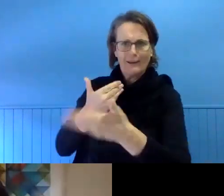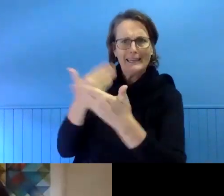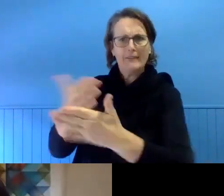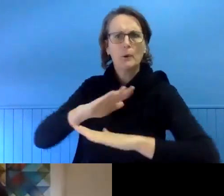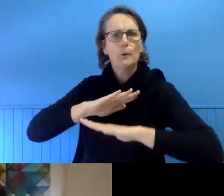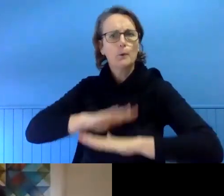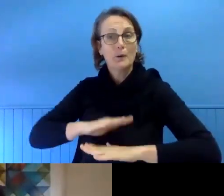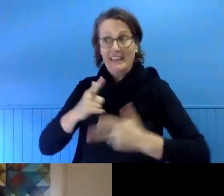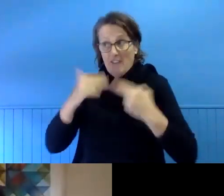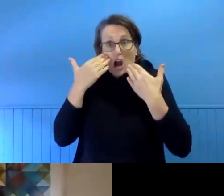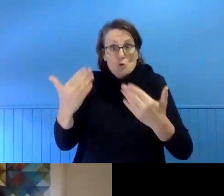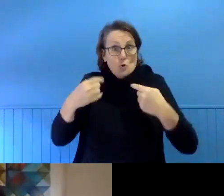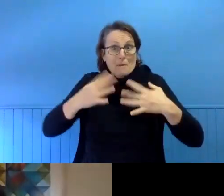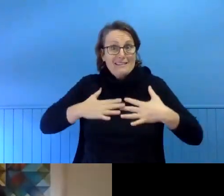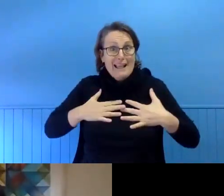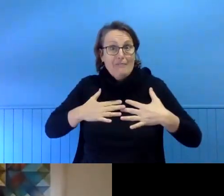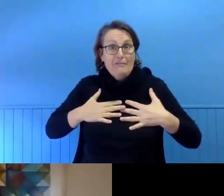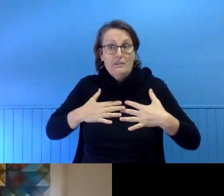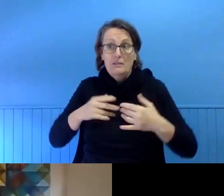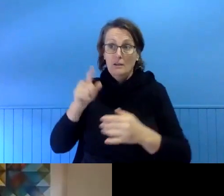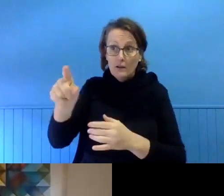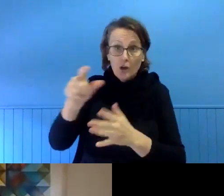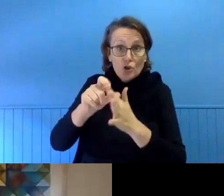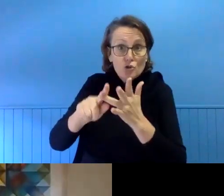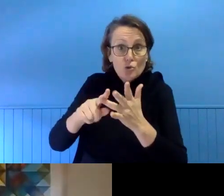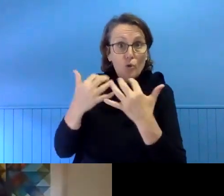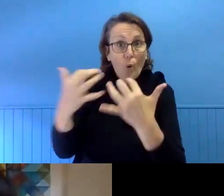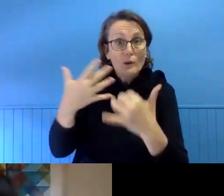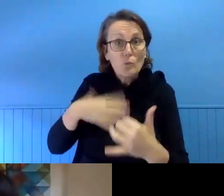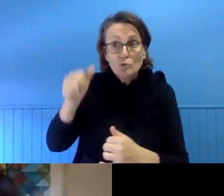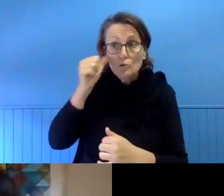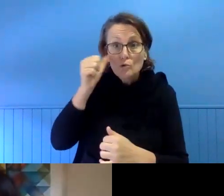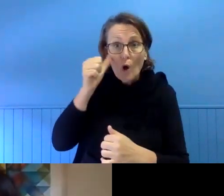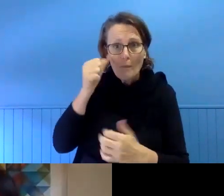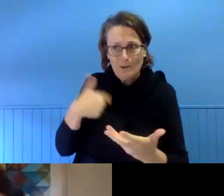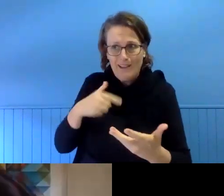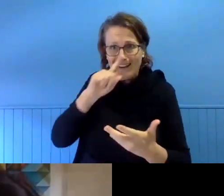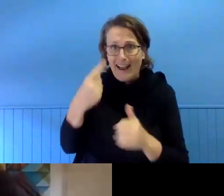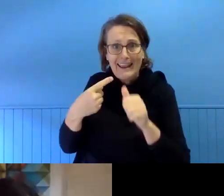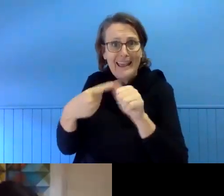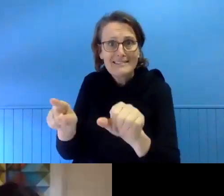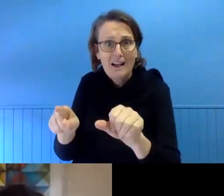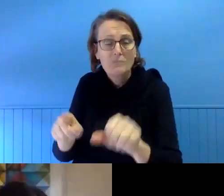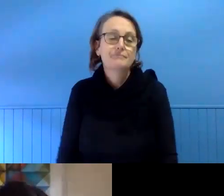How much do audience want to know when decisions are on hold? That's a really good point.